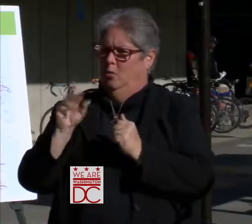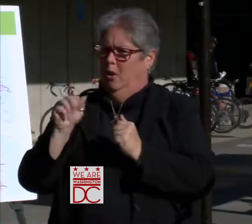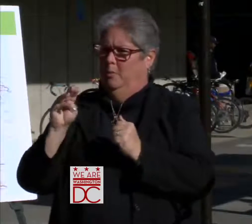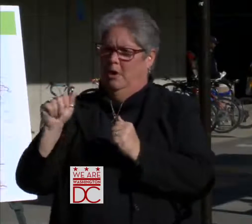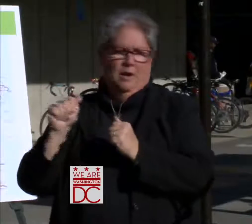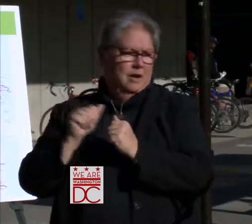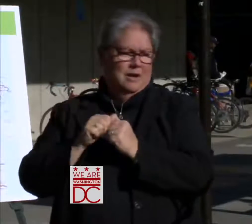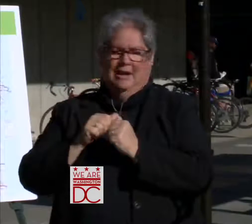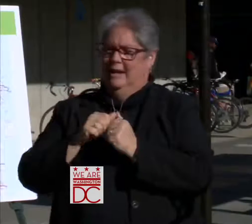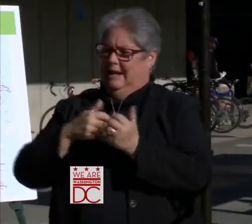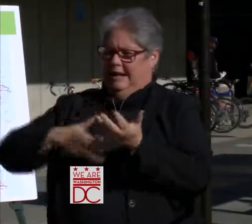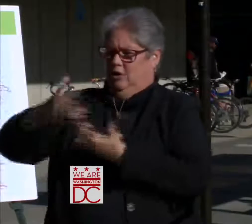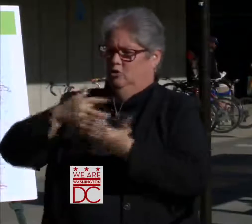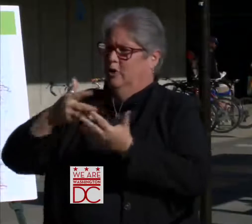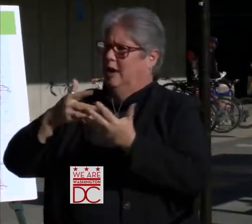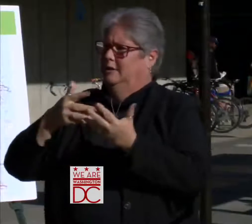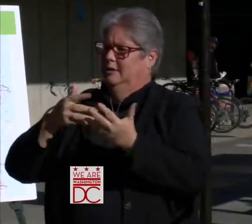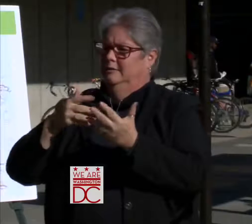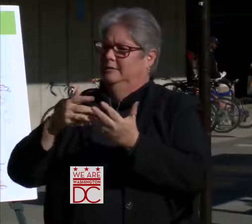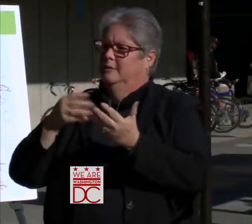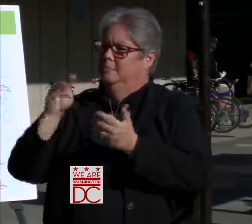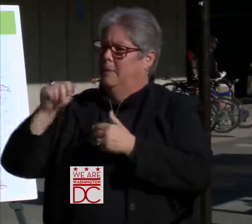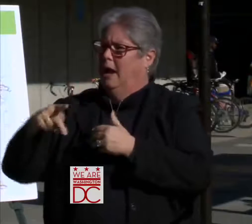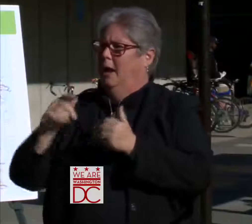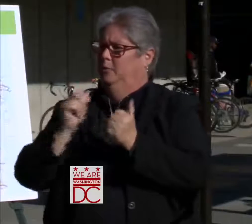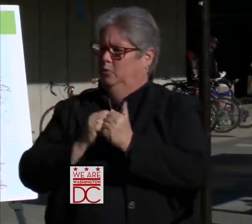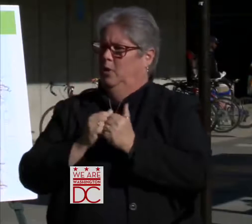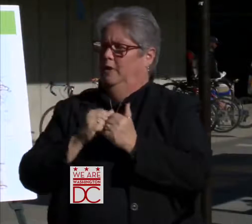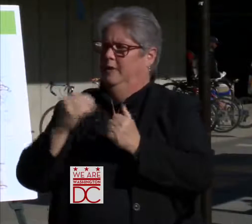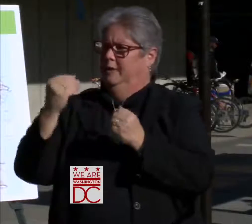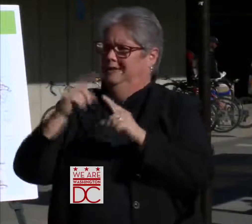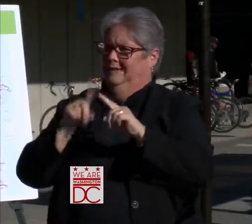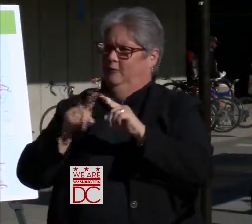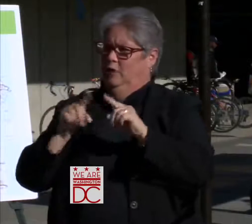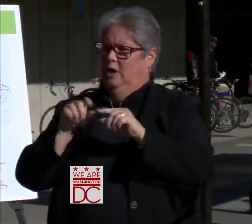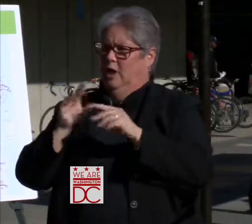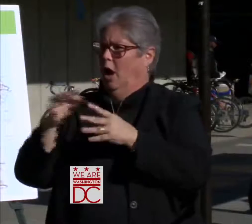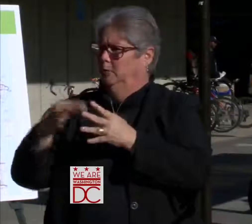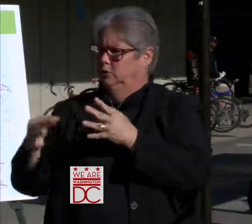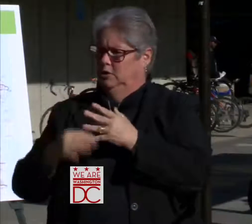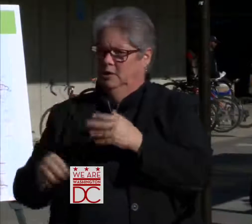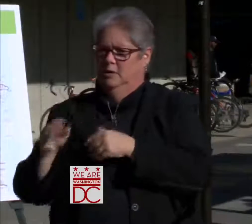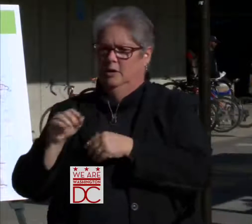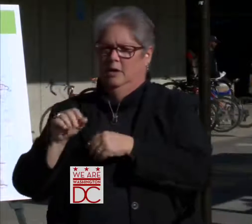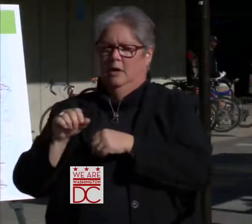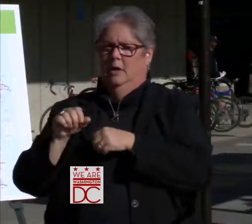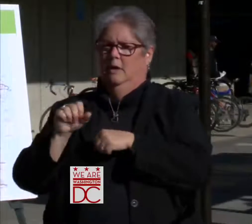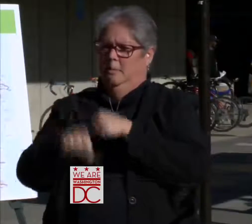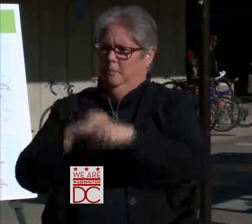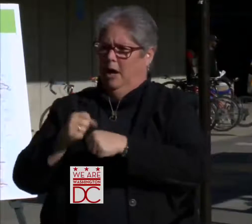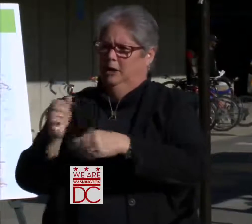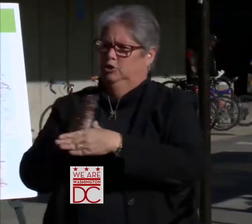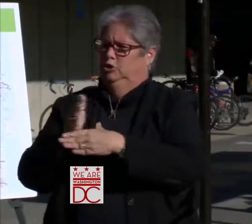INTERACTIVE MAPS OF PARK AND RIDE OPTIONS AND ALSO BIKESHARE PROMOTIONS.